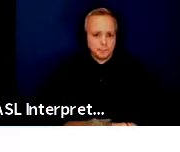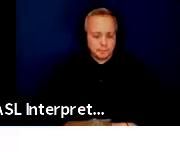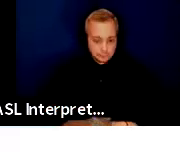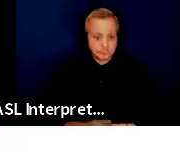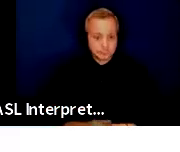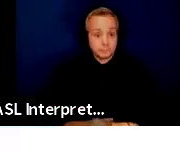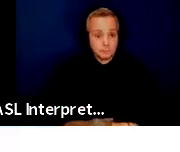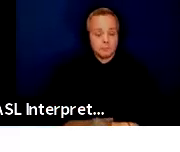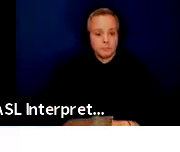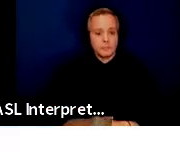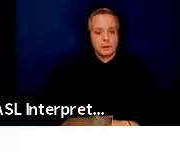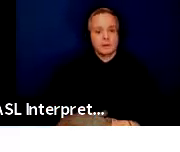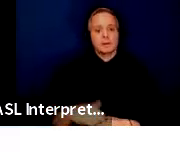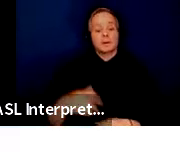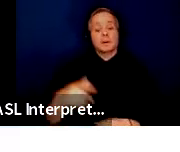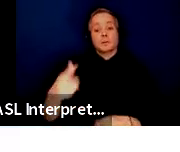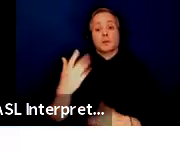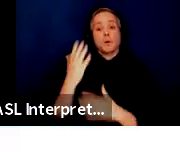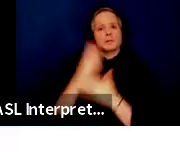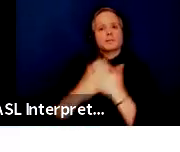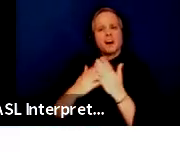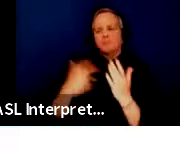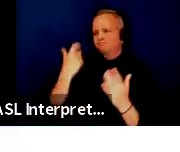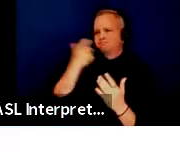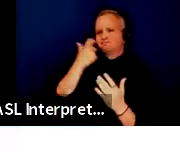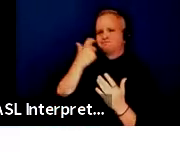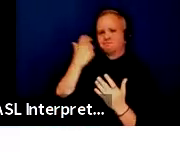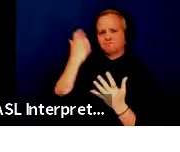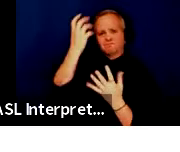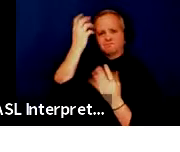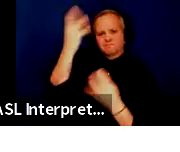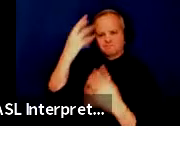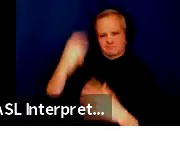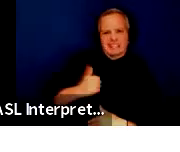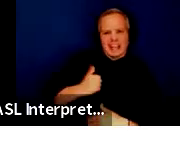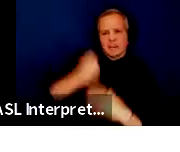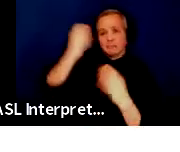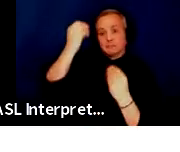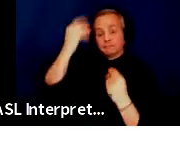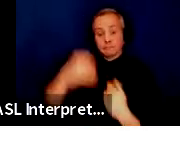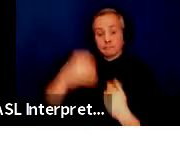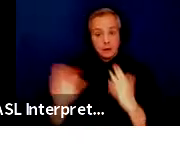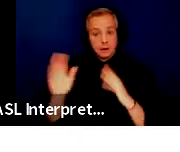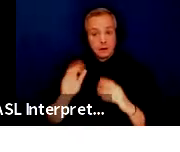RECENT CANADIAN DATA SHOWS THAT ONE IN FIVE PEOPLE HAVE SOME